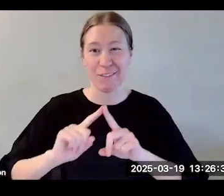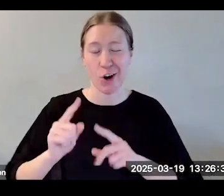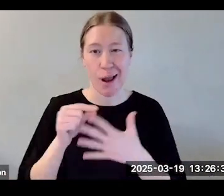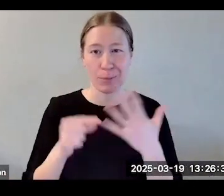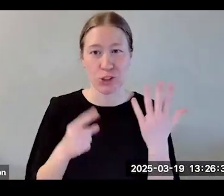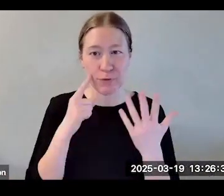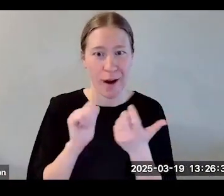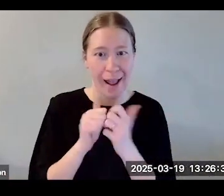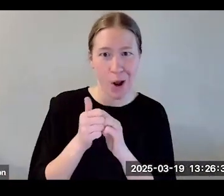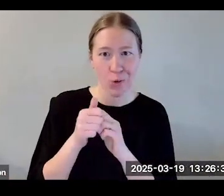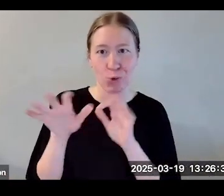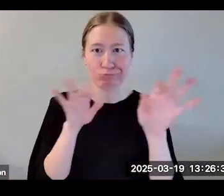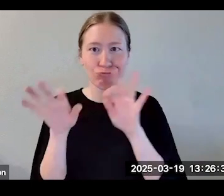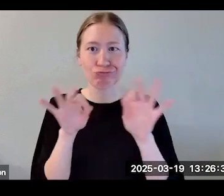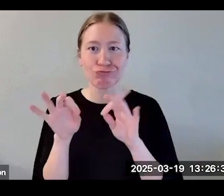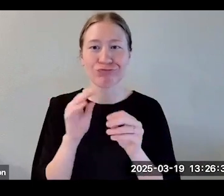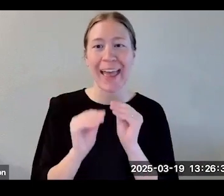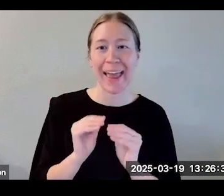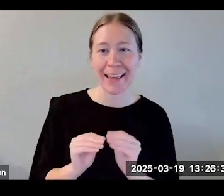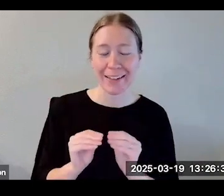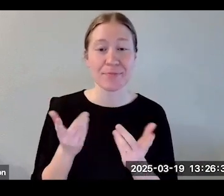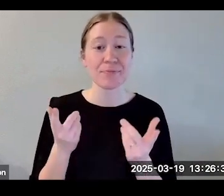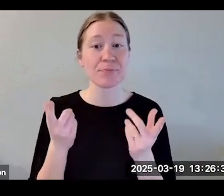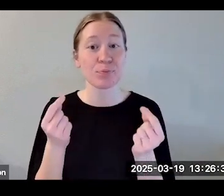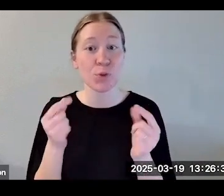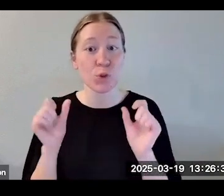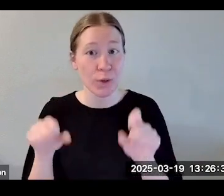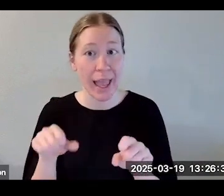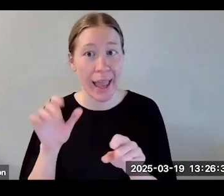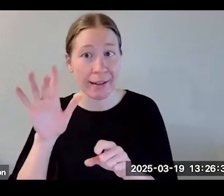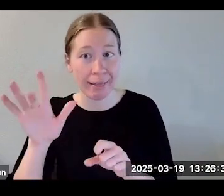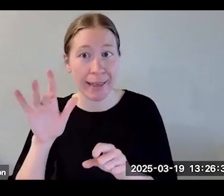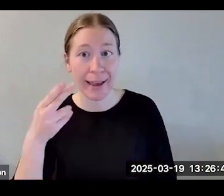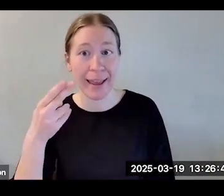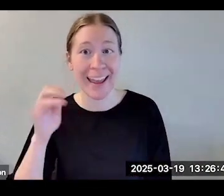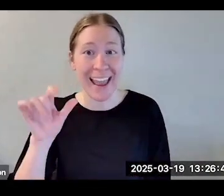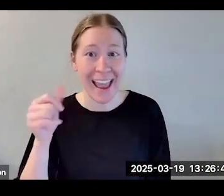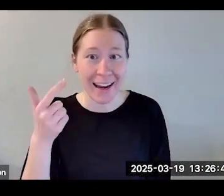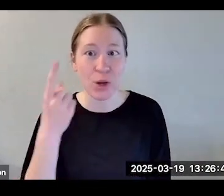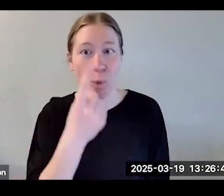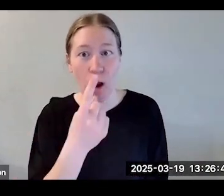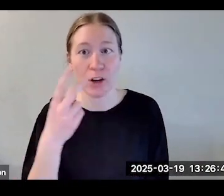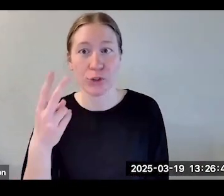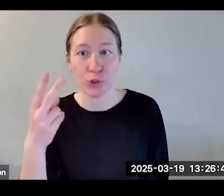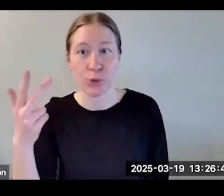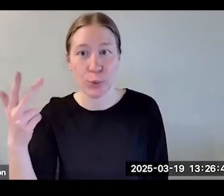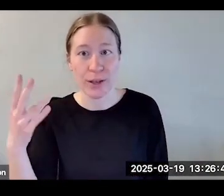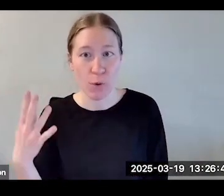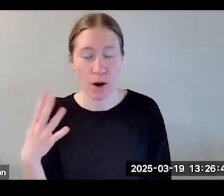One of those ways is to add heading one or heading two, heading three, heading four, et cetera, so on and so forth.